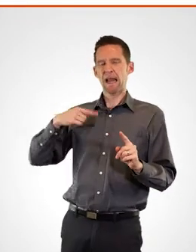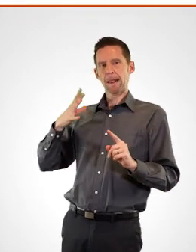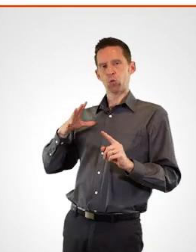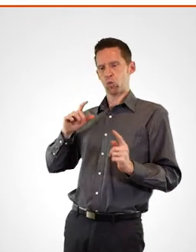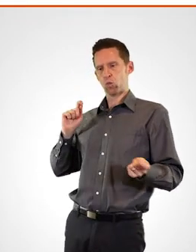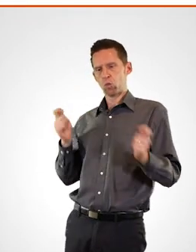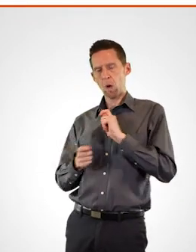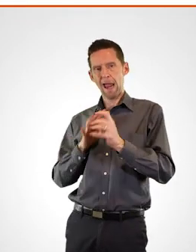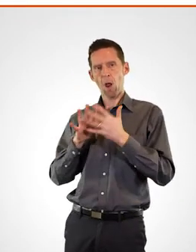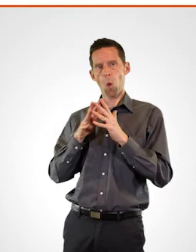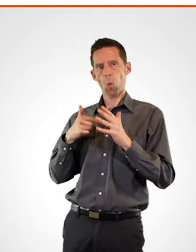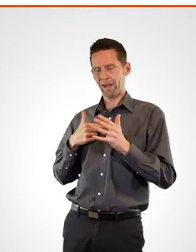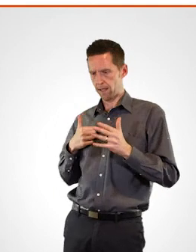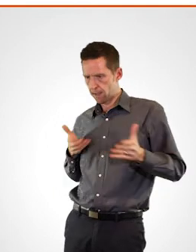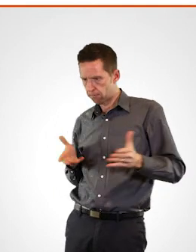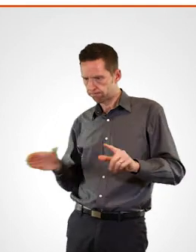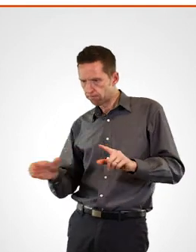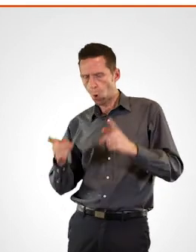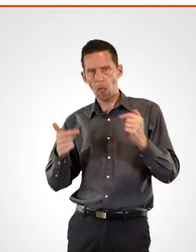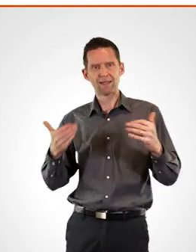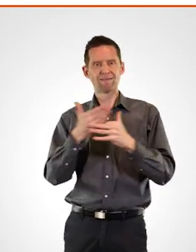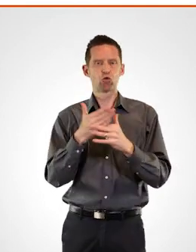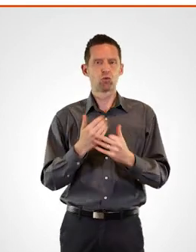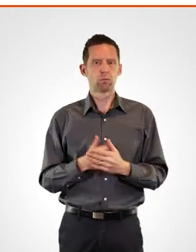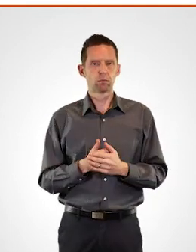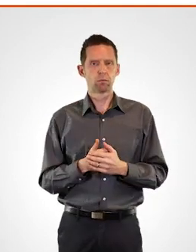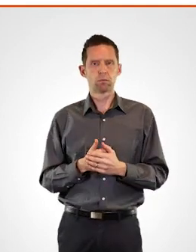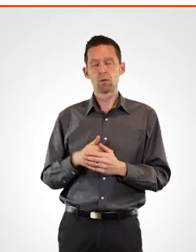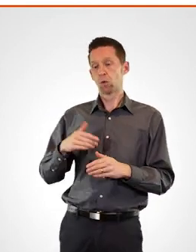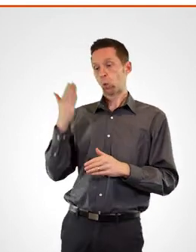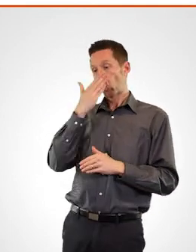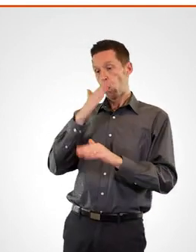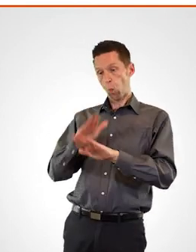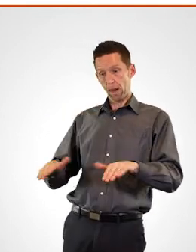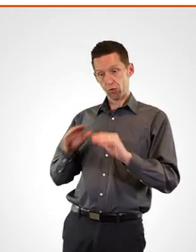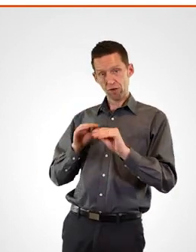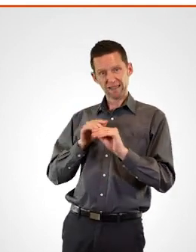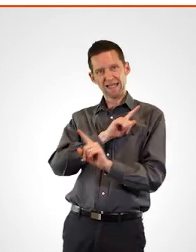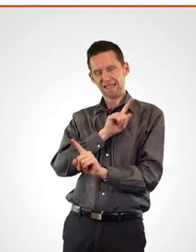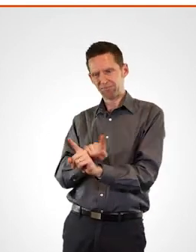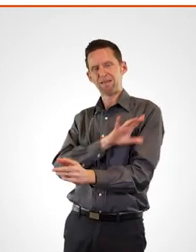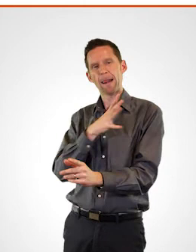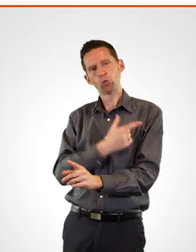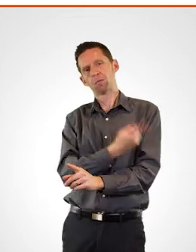we as educators address early intervention. School-age educators need to be involved in early intervention